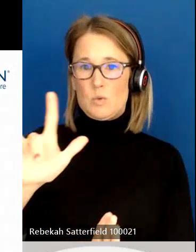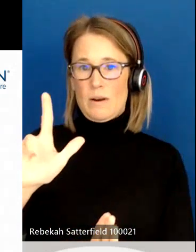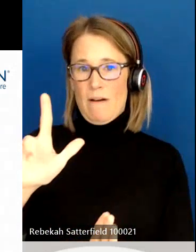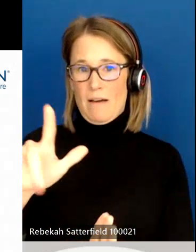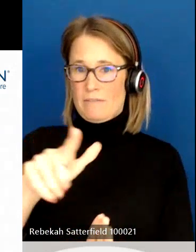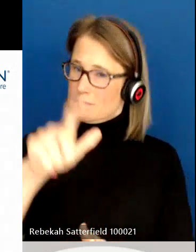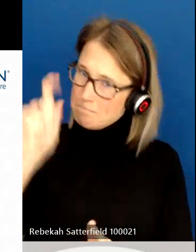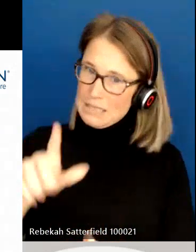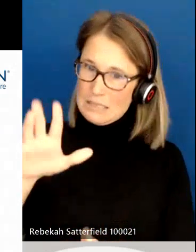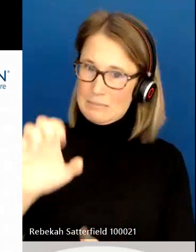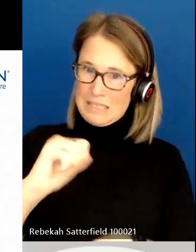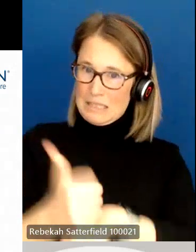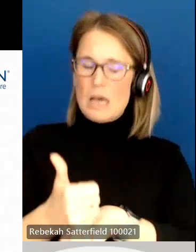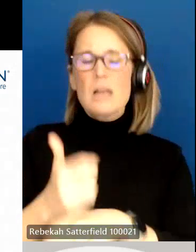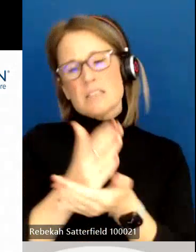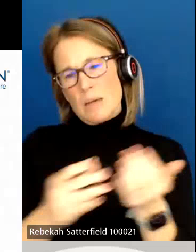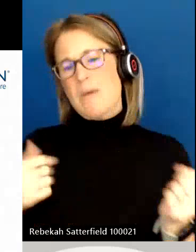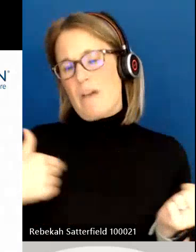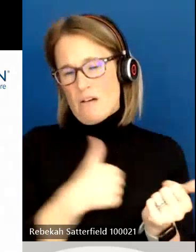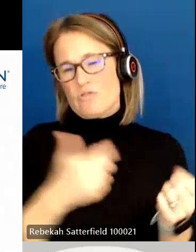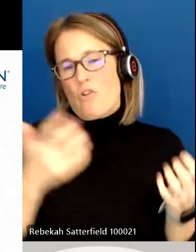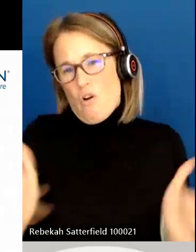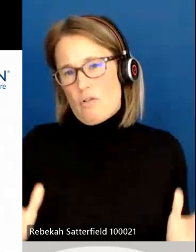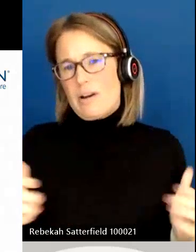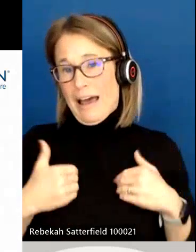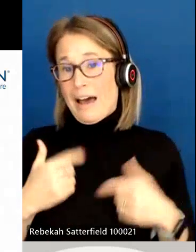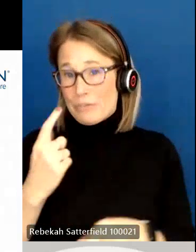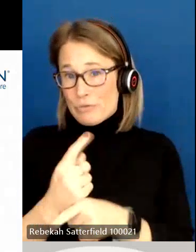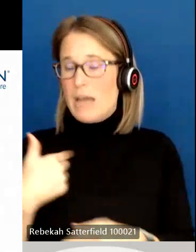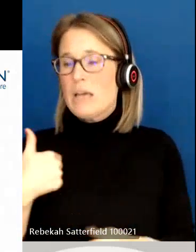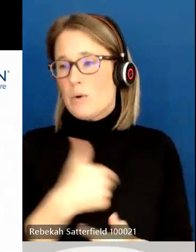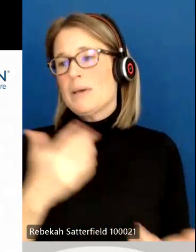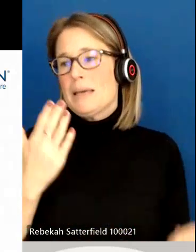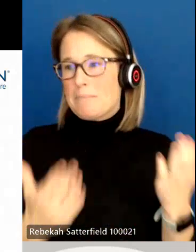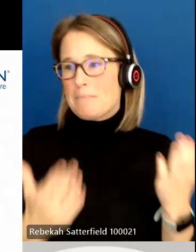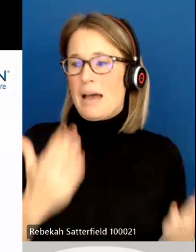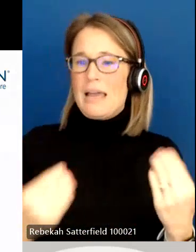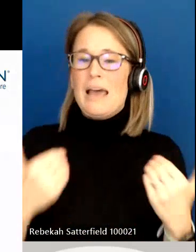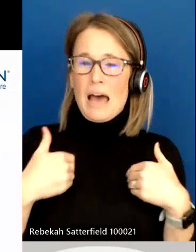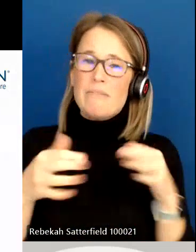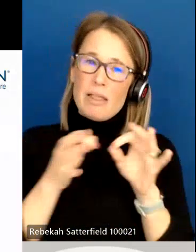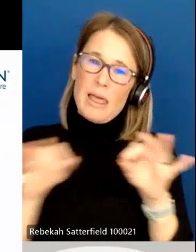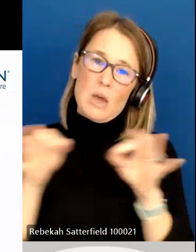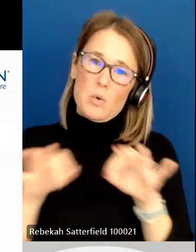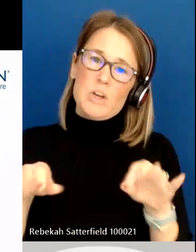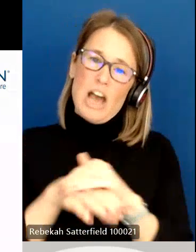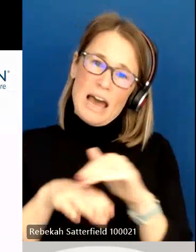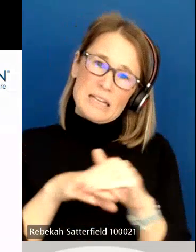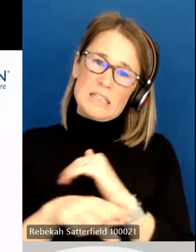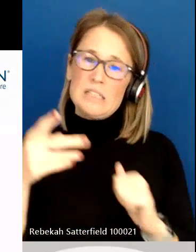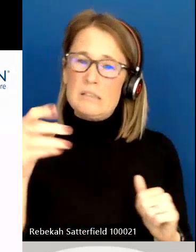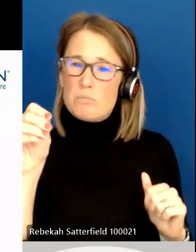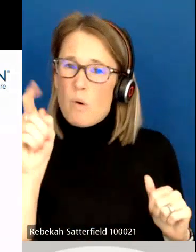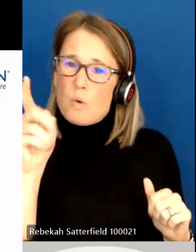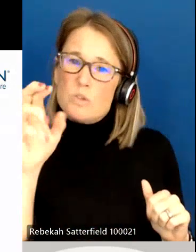already have similar things right we may may have um a language access poster or just a language